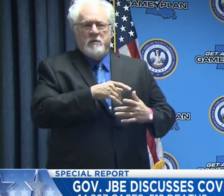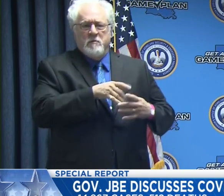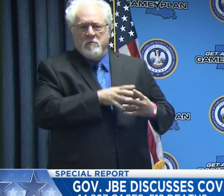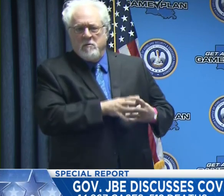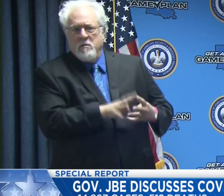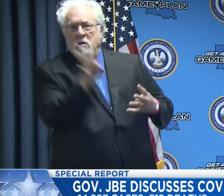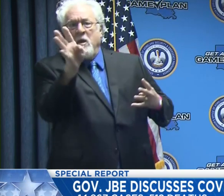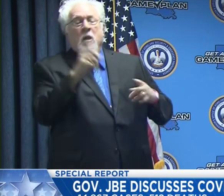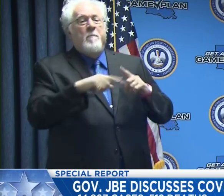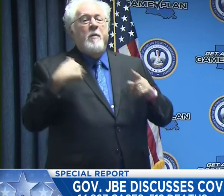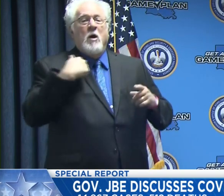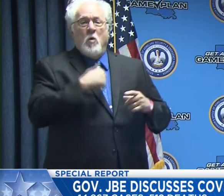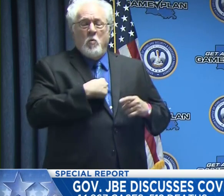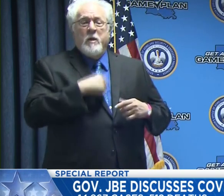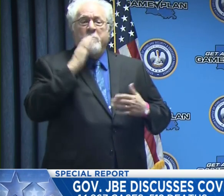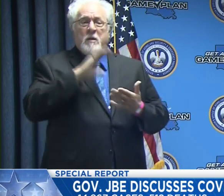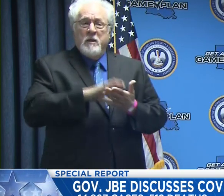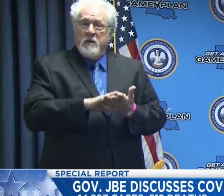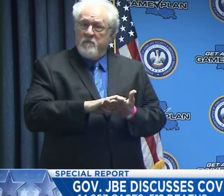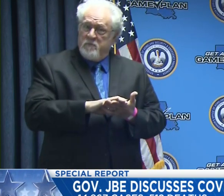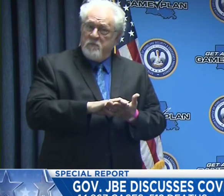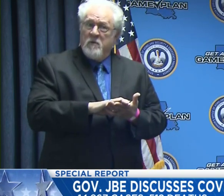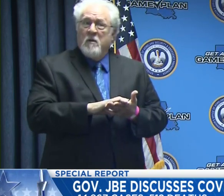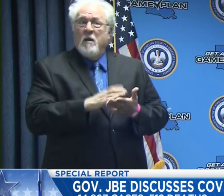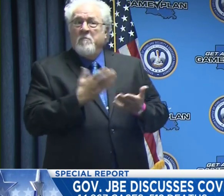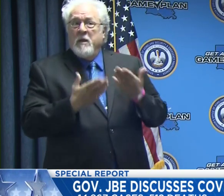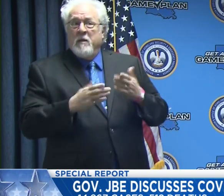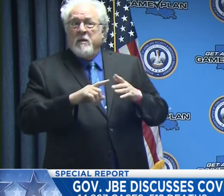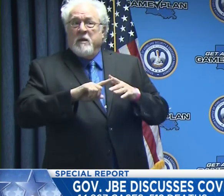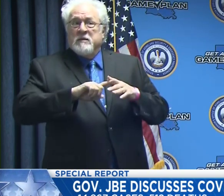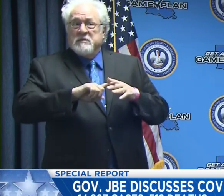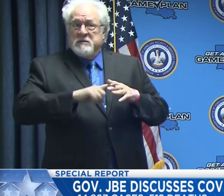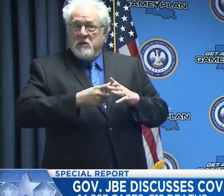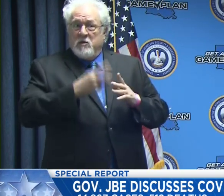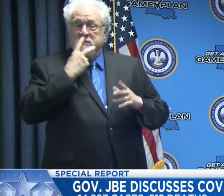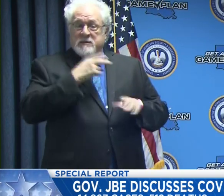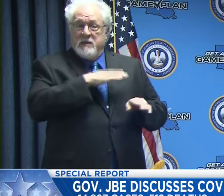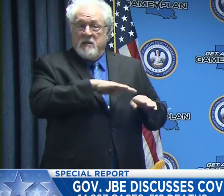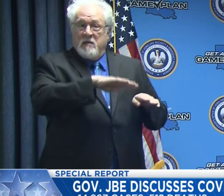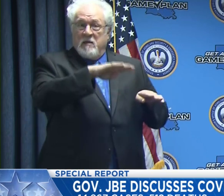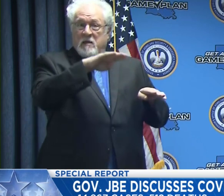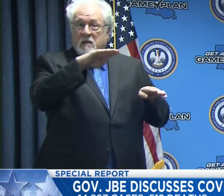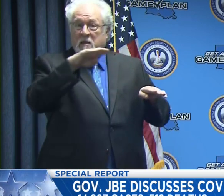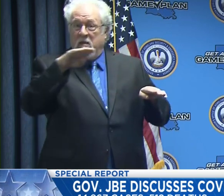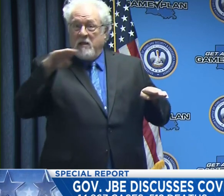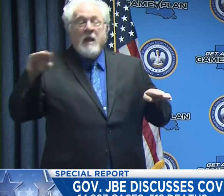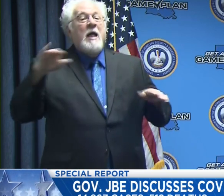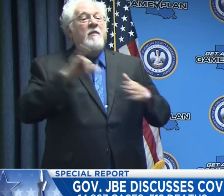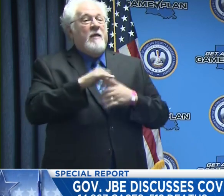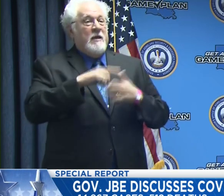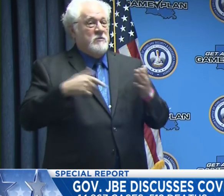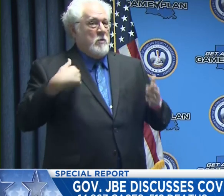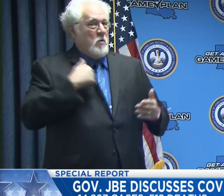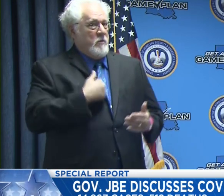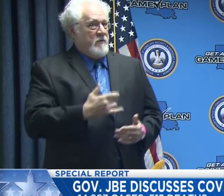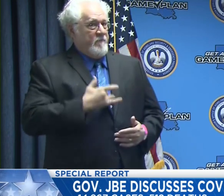ARE GOING TO CONTINUE THROUGH ACROSS THE STATE. THEY DON'T CONSTITUTE A TREND YET, BUT WE BELIEVE WE MIGHT BE